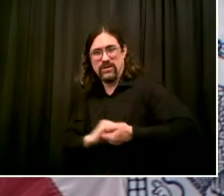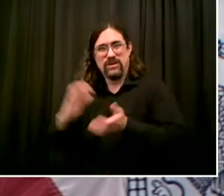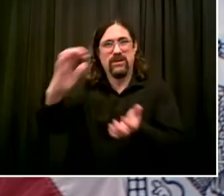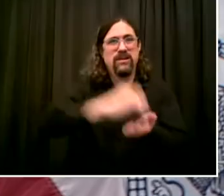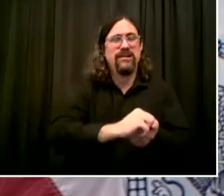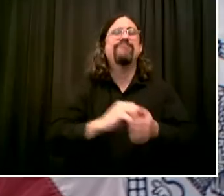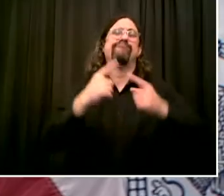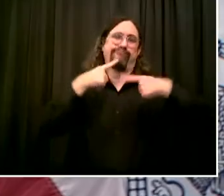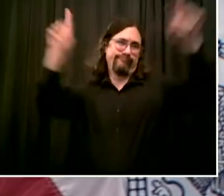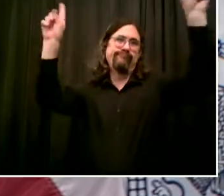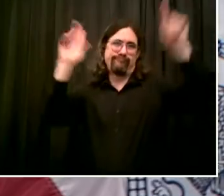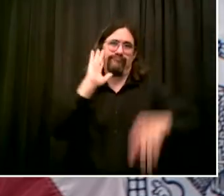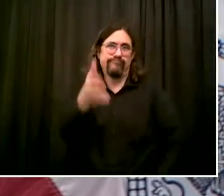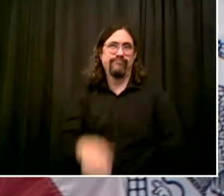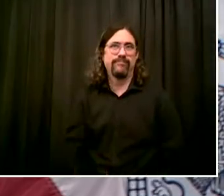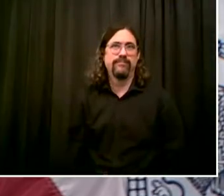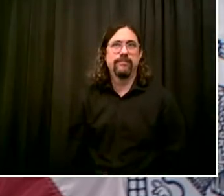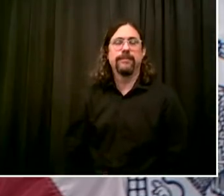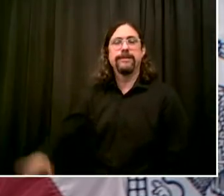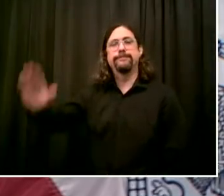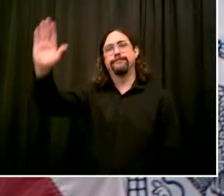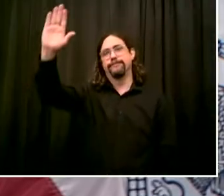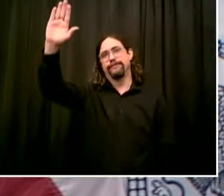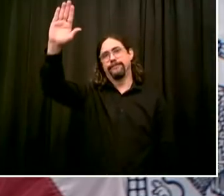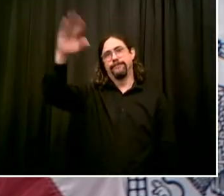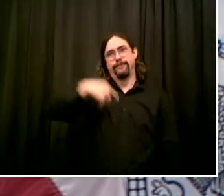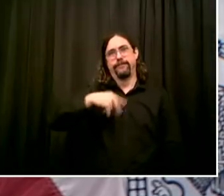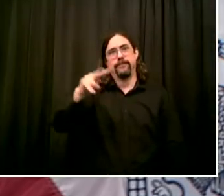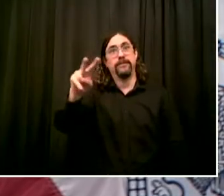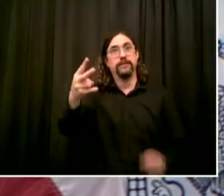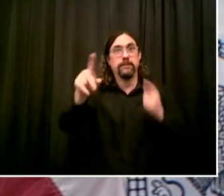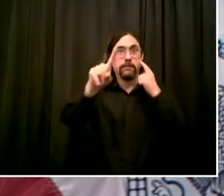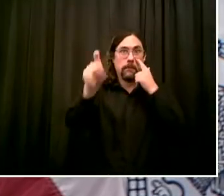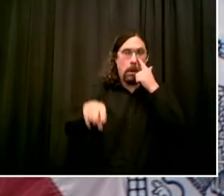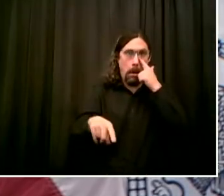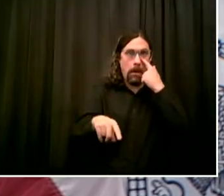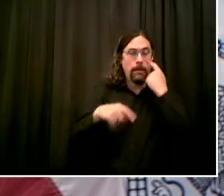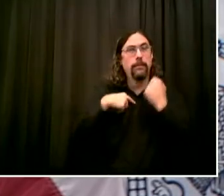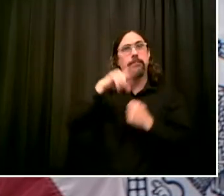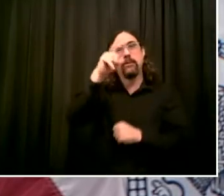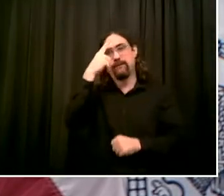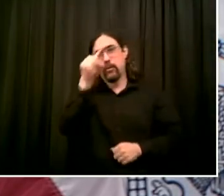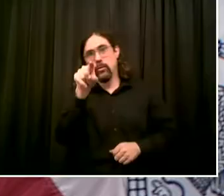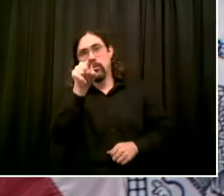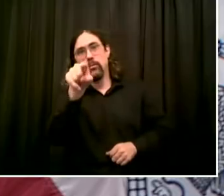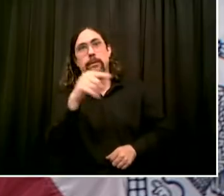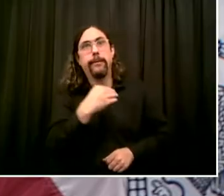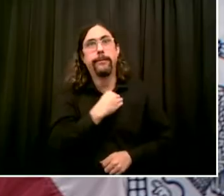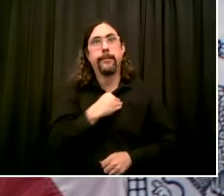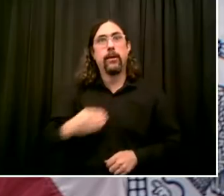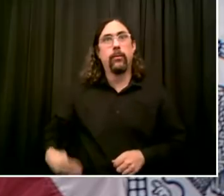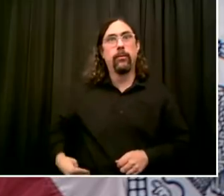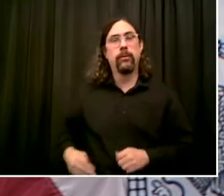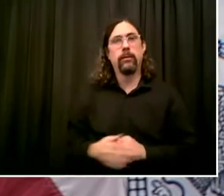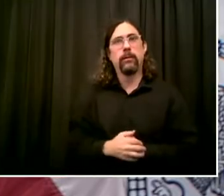YOU, DOES THERE COME A POINT WHEN YOU AS THE MAIM OR JUST PUT YOUR FOOT DOWN